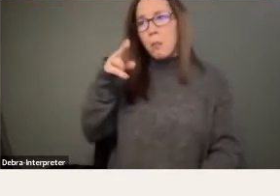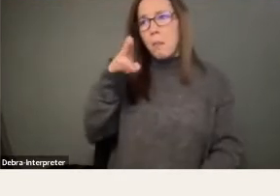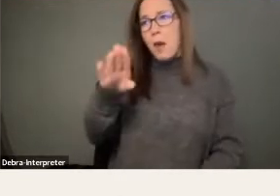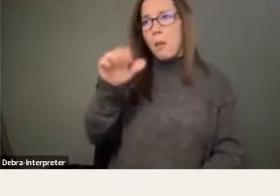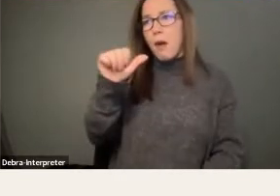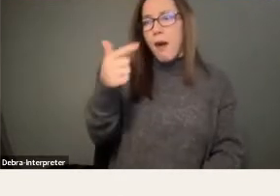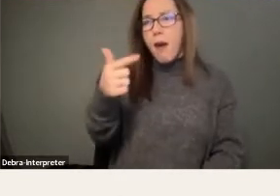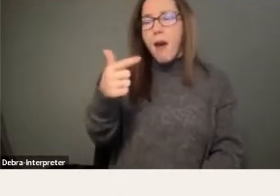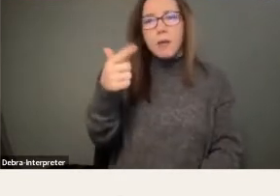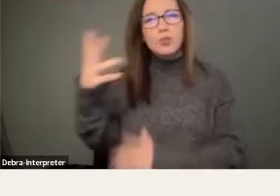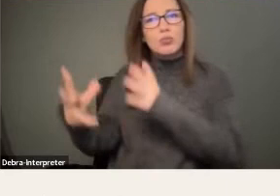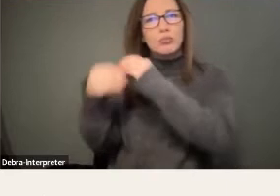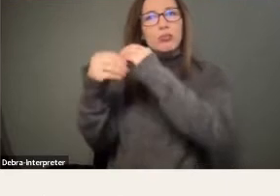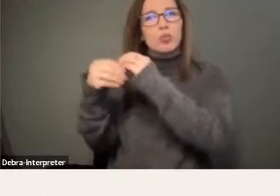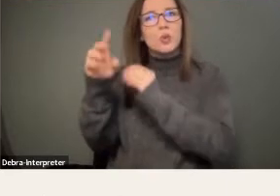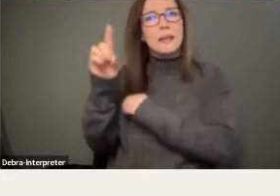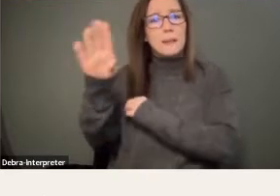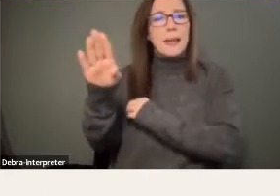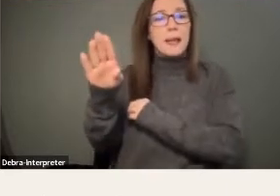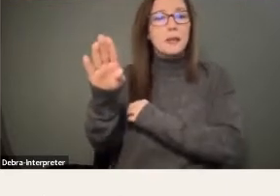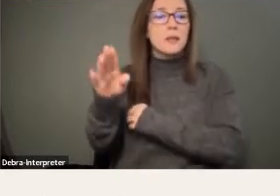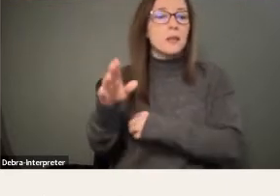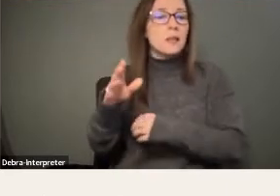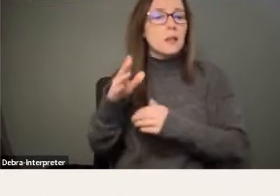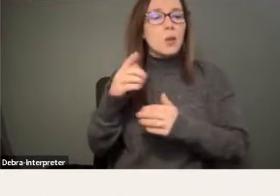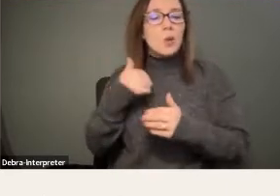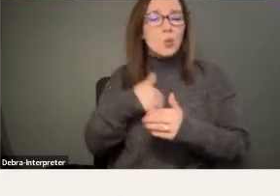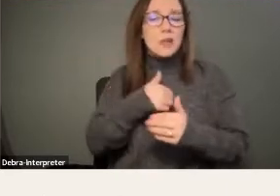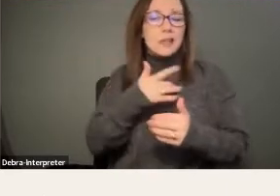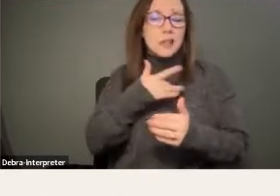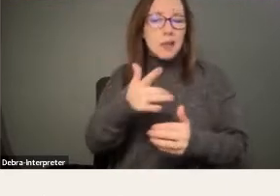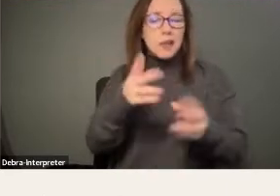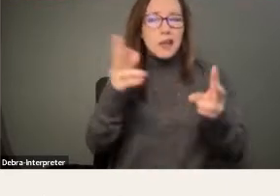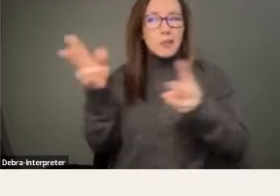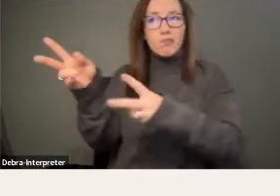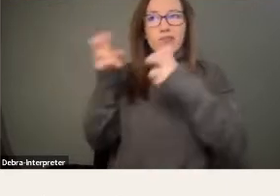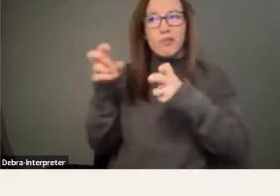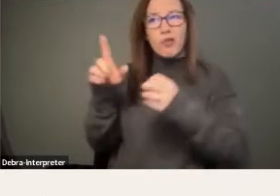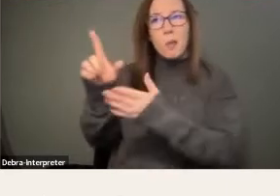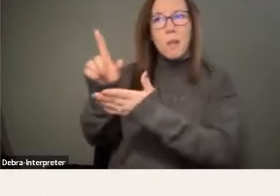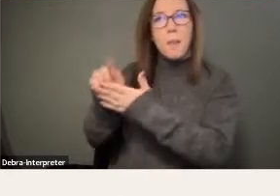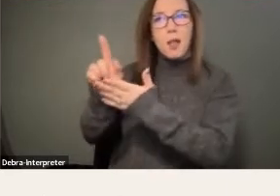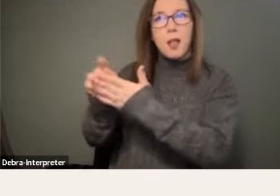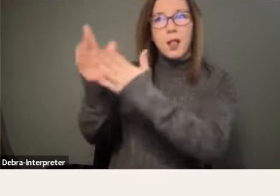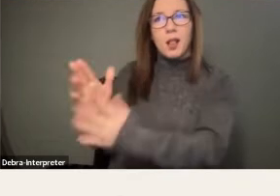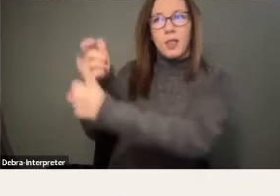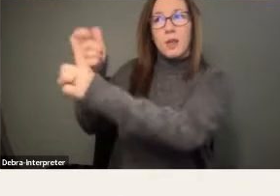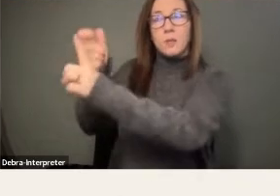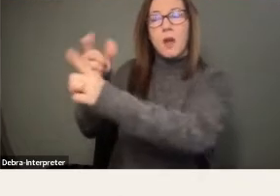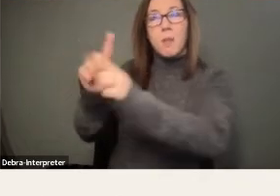as part of that funding, we would like to add that to PUBAG. We have automated proE sayses that we like to